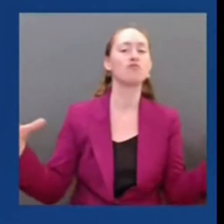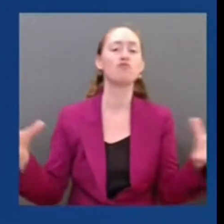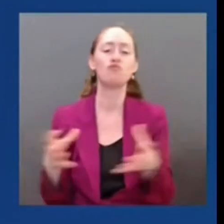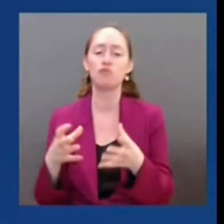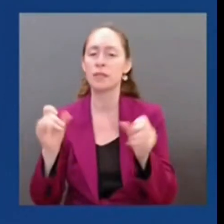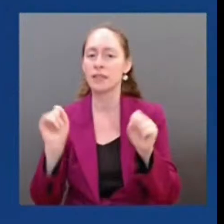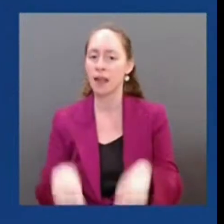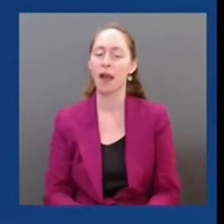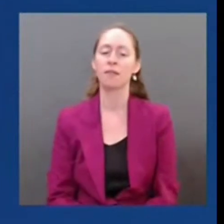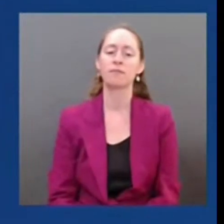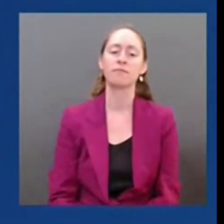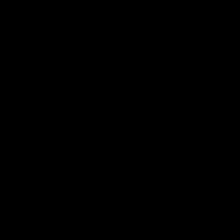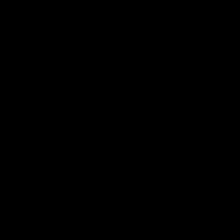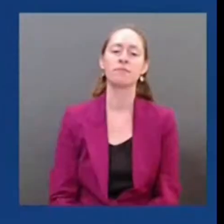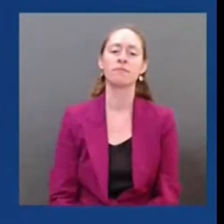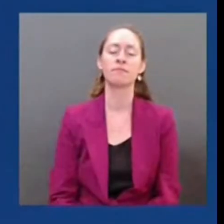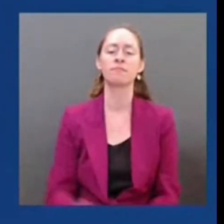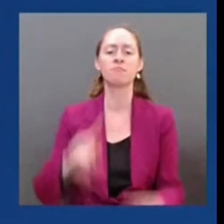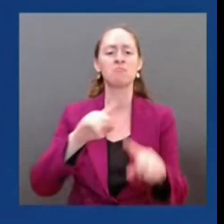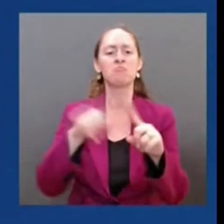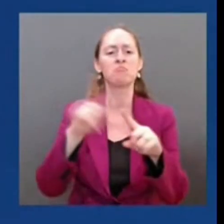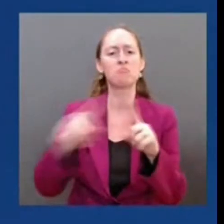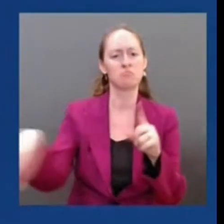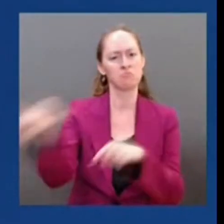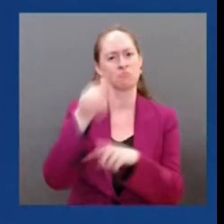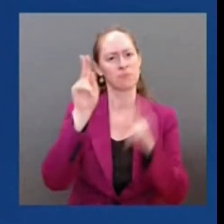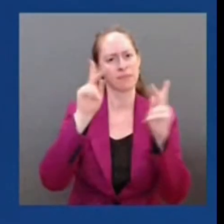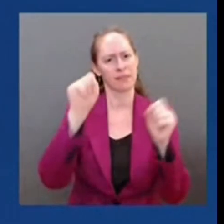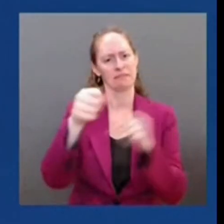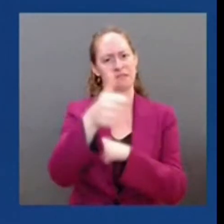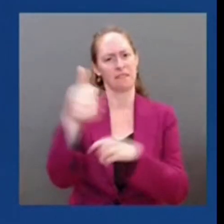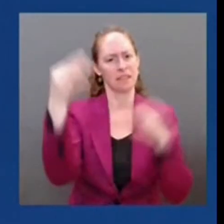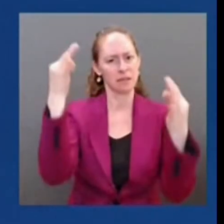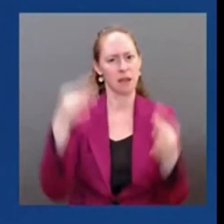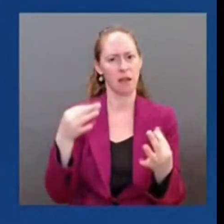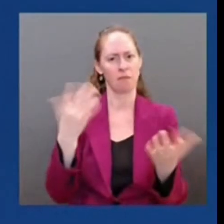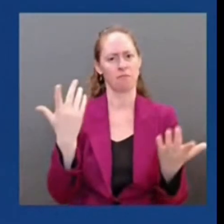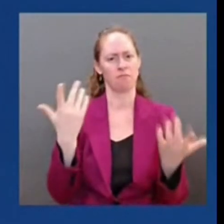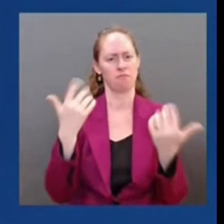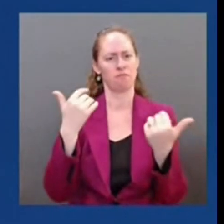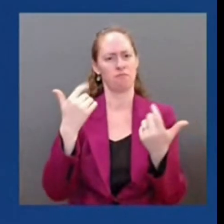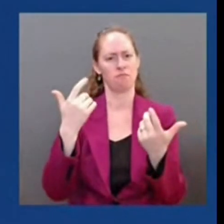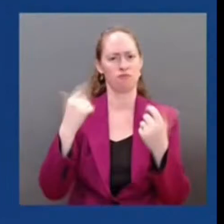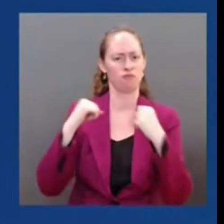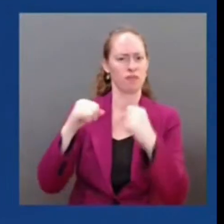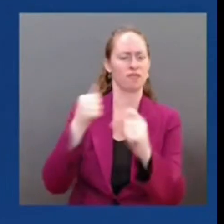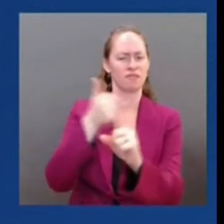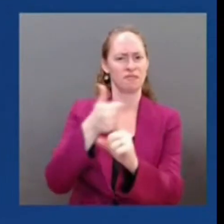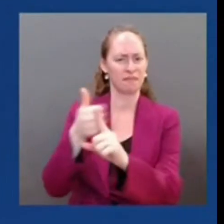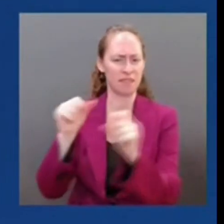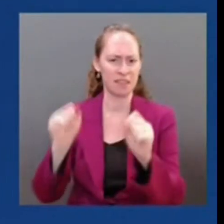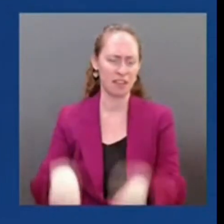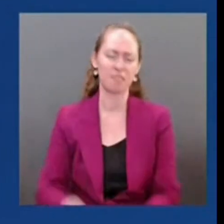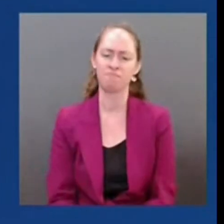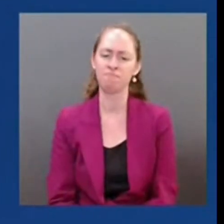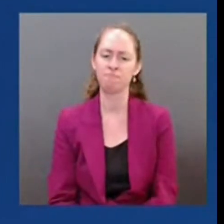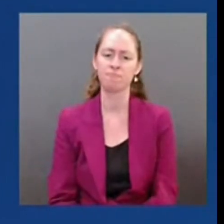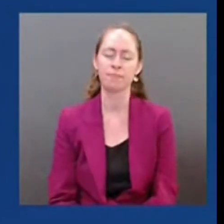WITH OTHERS INDOORS. AND IN ANY COVID-19 COMMUNITY LEVELS, INDIVIDUALS MAY ALWAYS CHOOSE TO WEAR A MASK TO